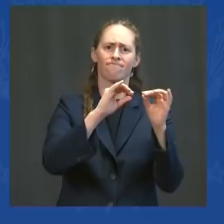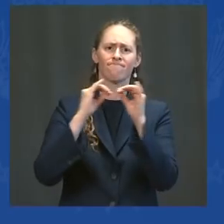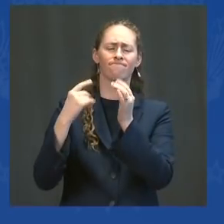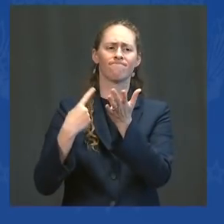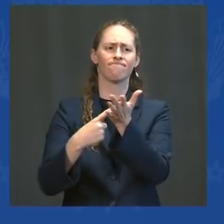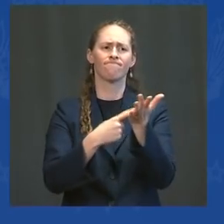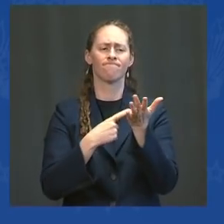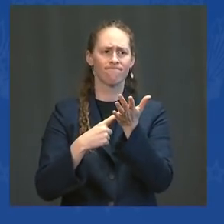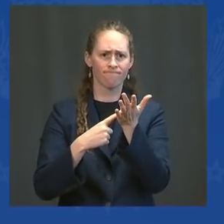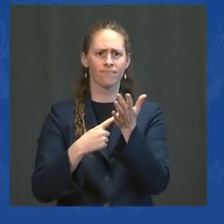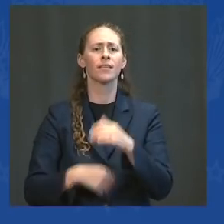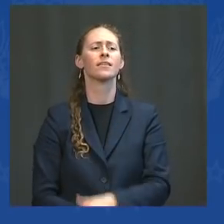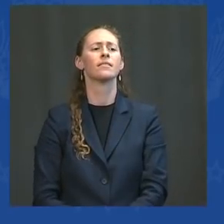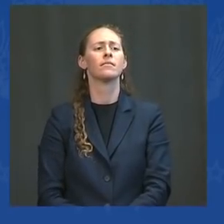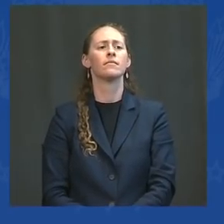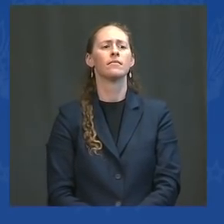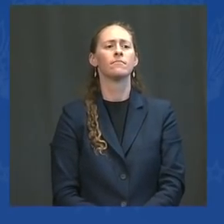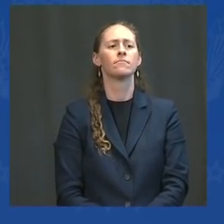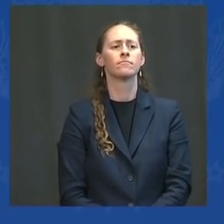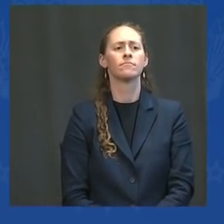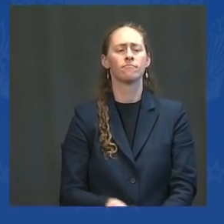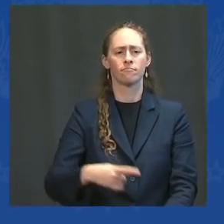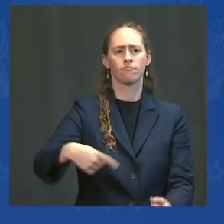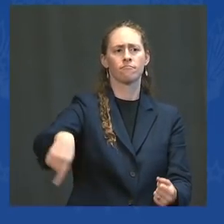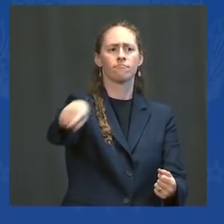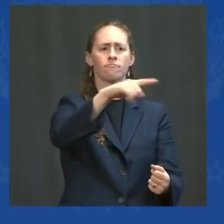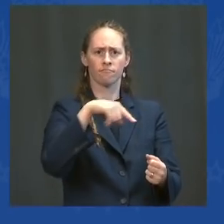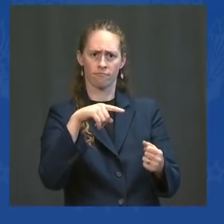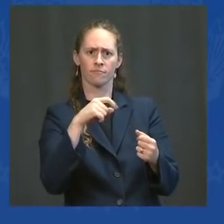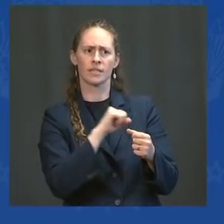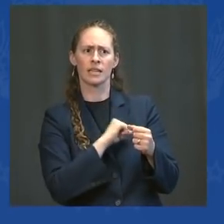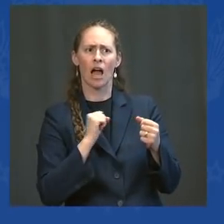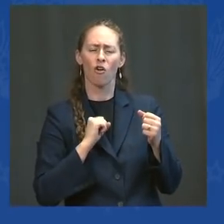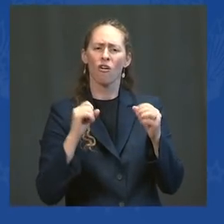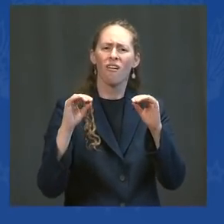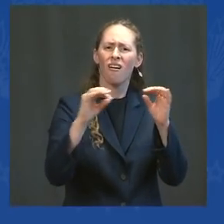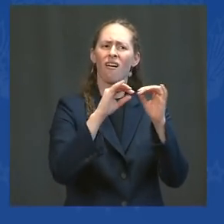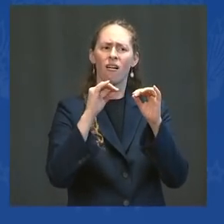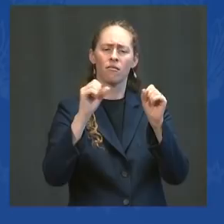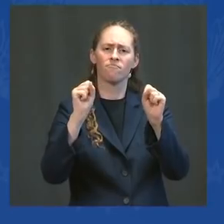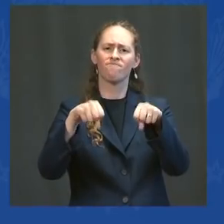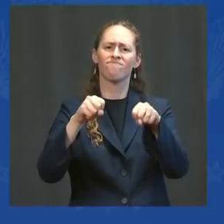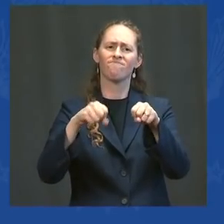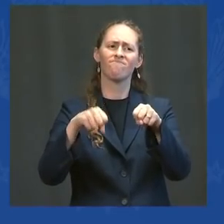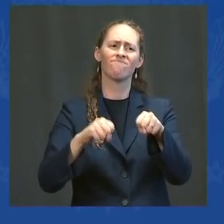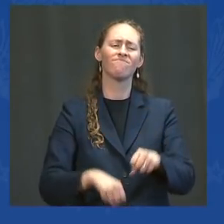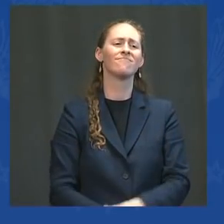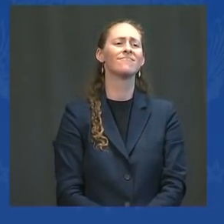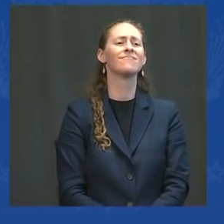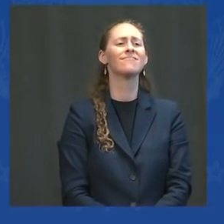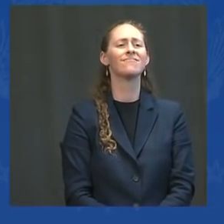the co-sponsors of the legislation in the Senate; and to all my colleagues -- Pat Leahy and House members as well that are here: